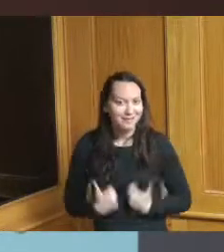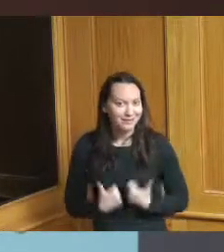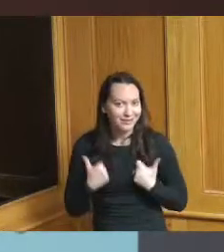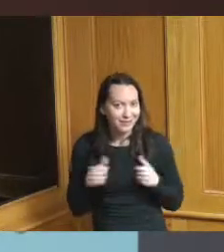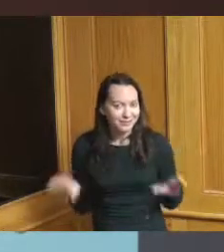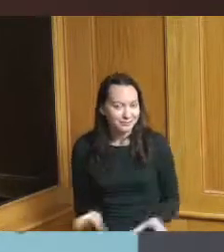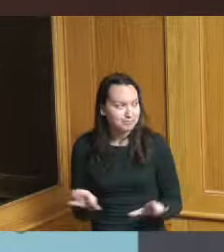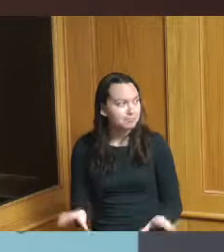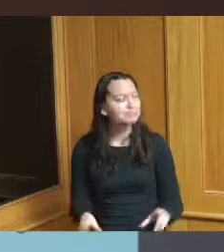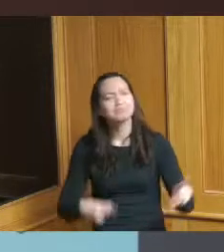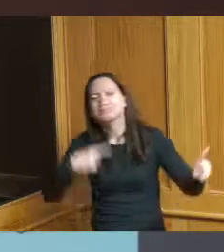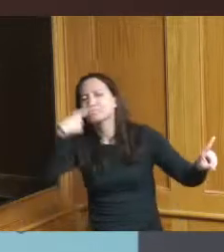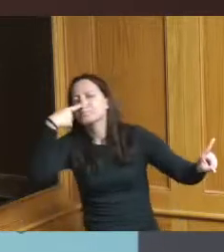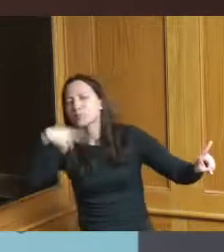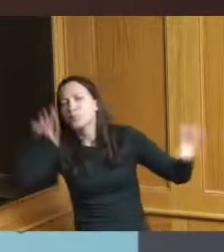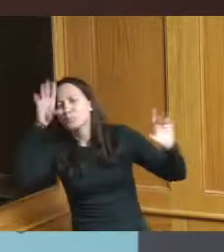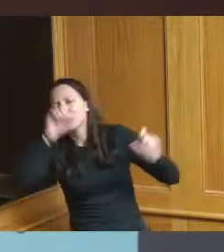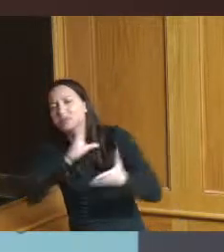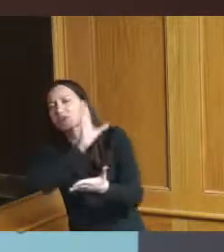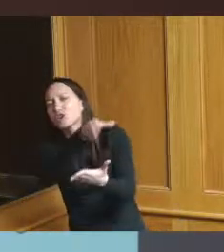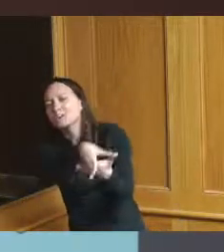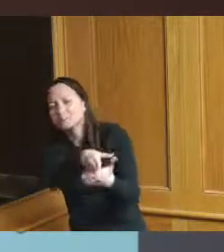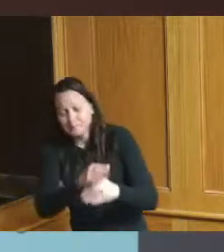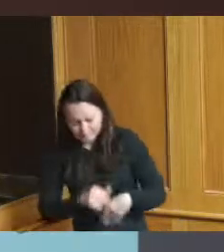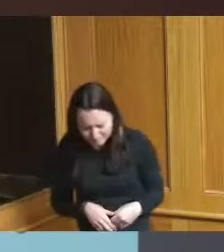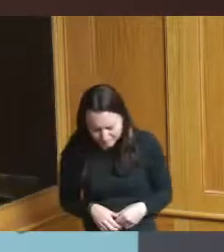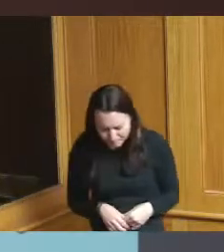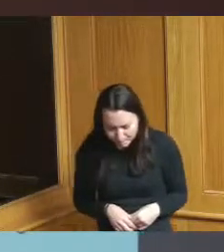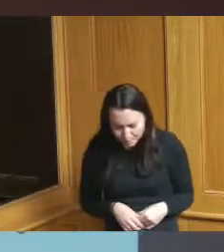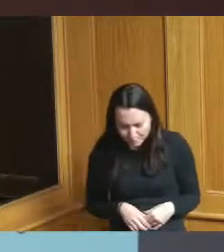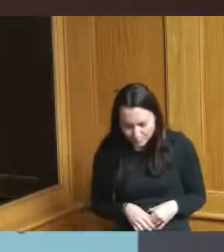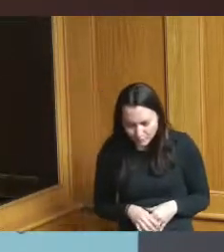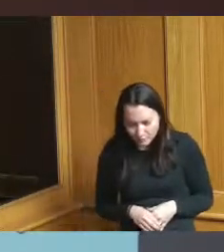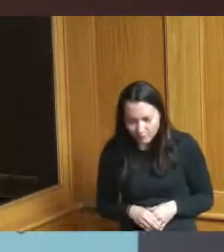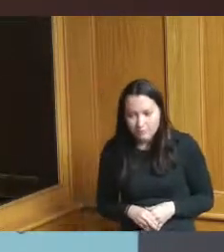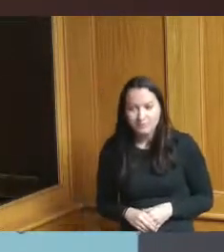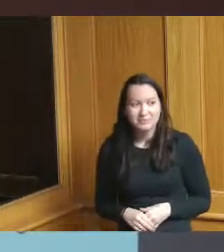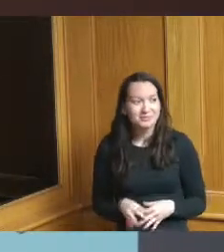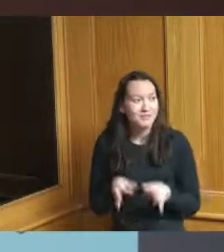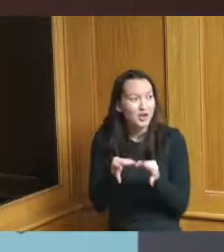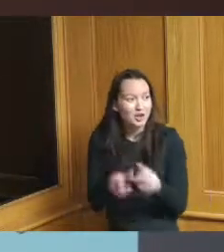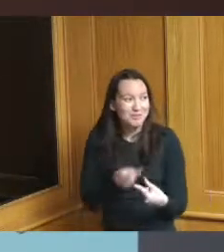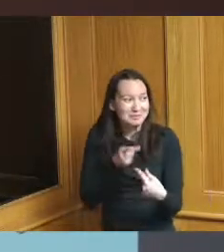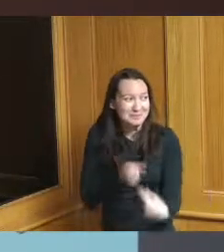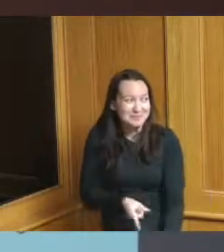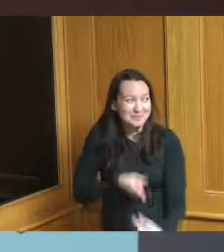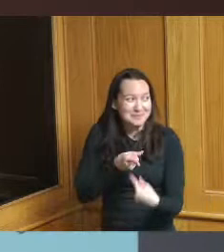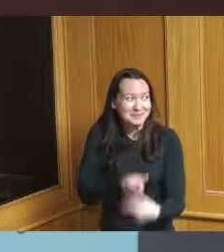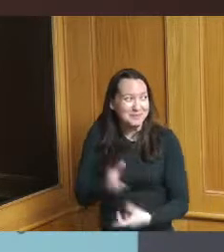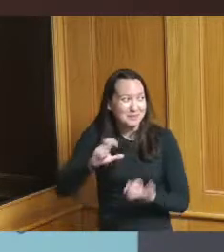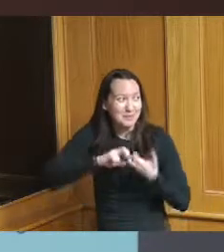if I could just interject yes the interpreters are having a difficult problem because I think yes the